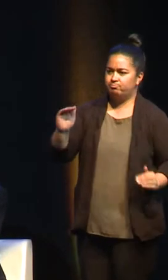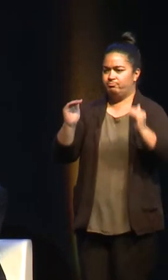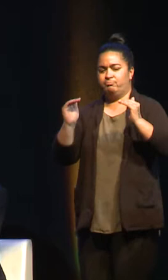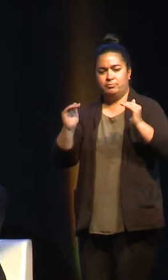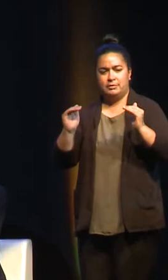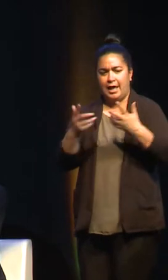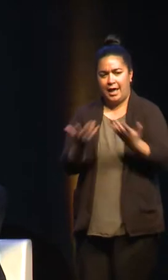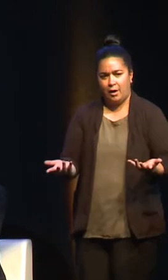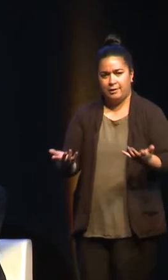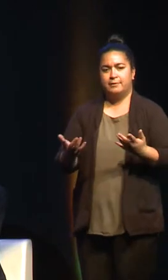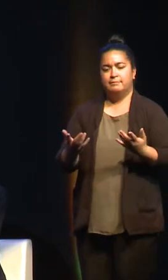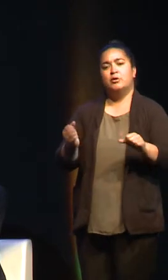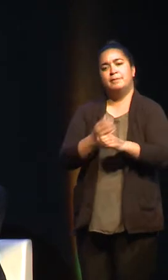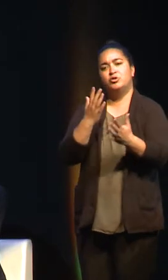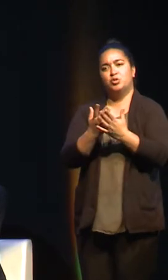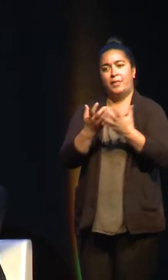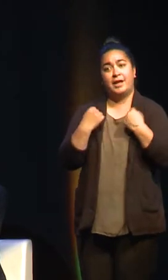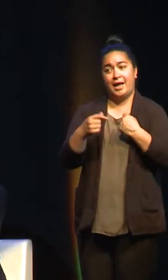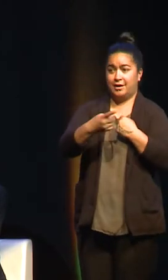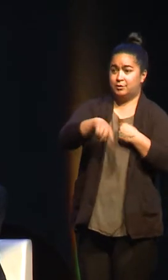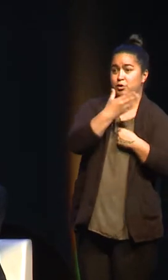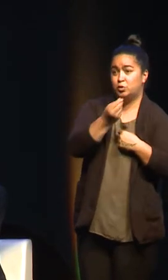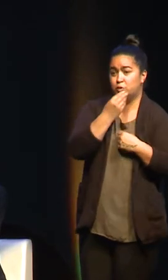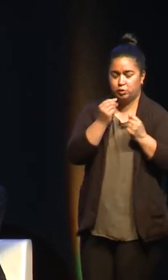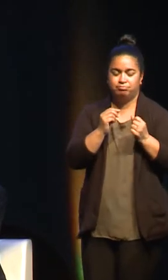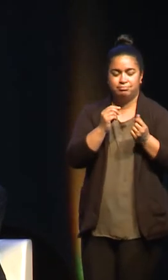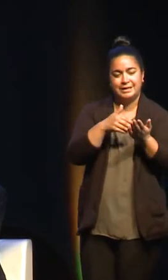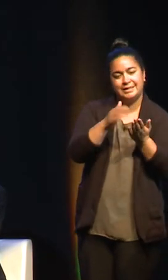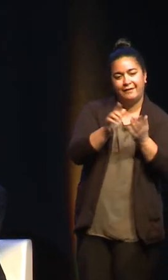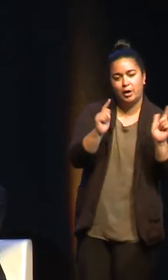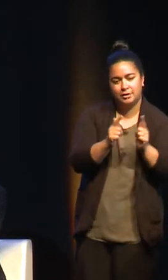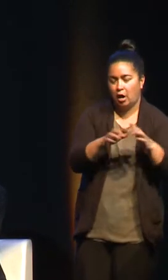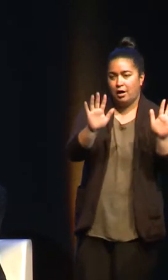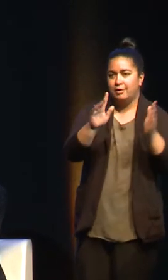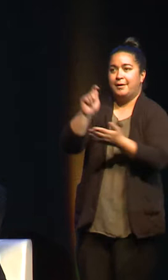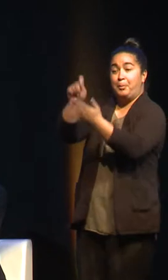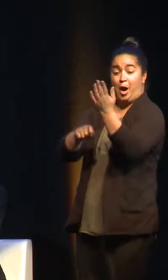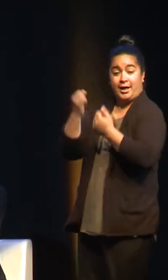the cost of the vehicles that we drive or that we buy rather than then we drive, by